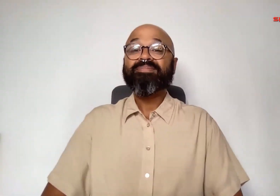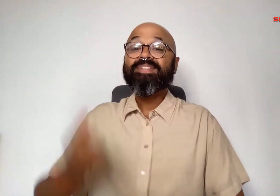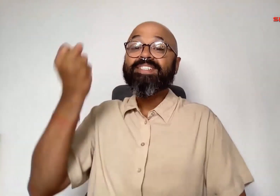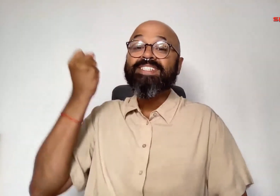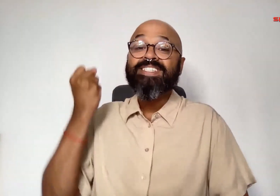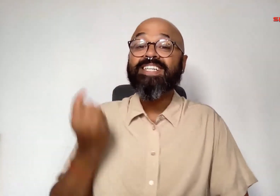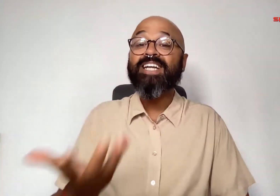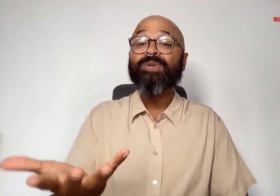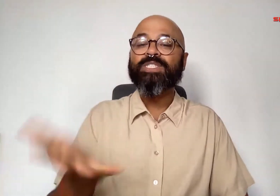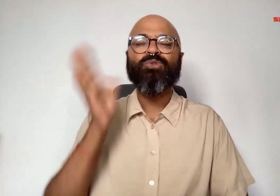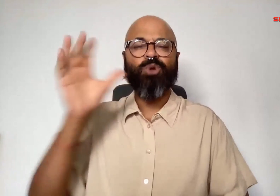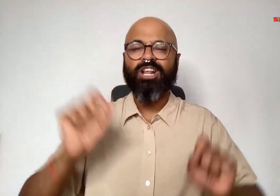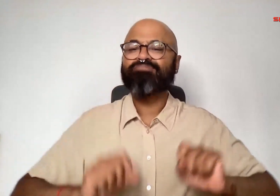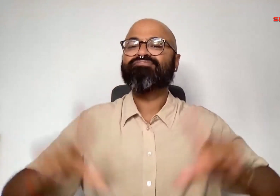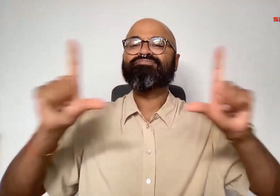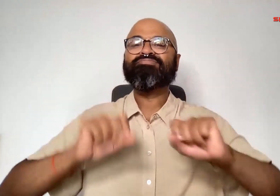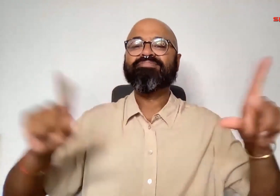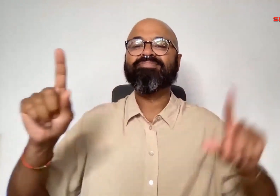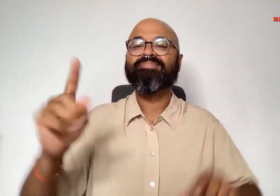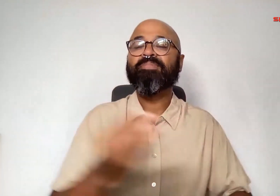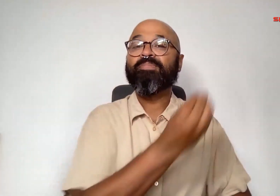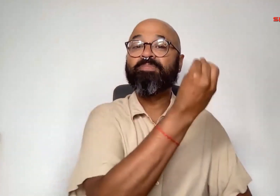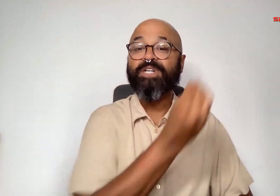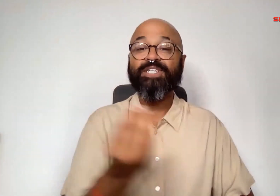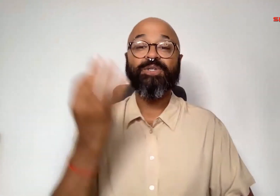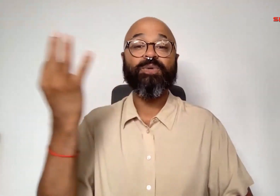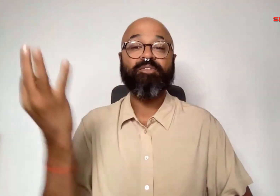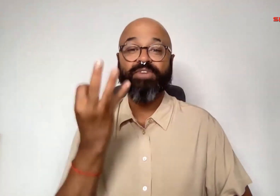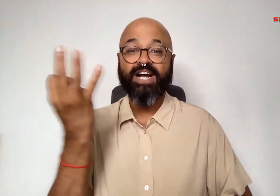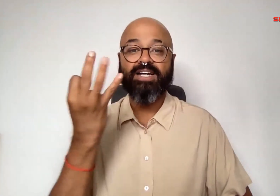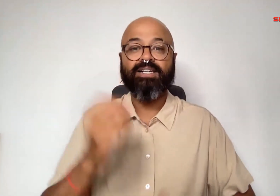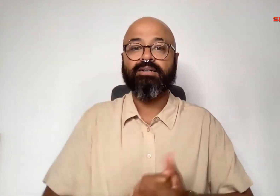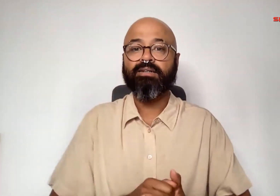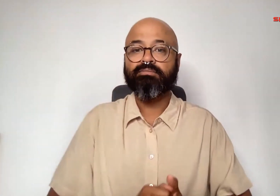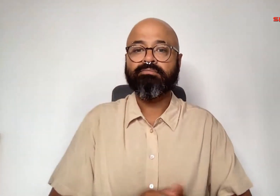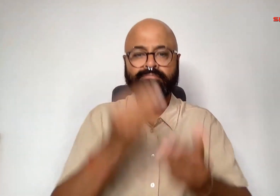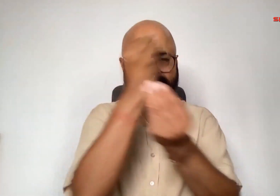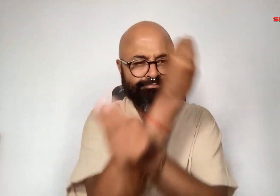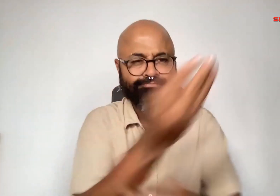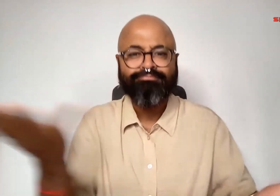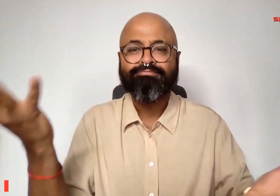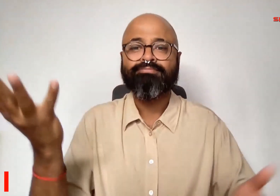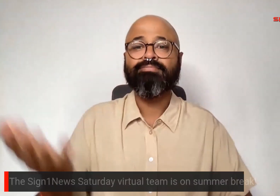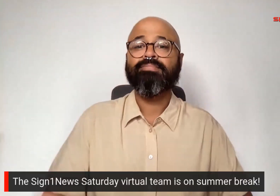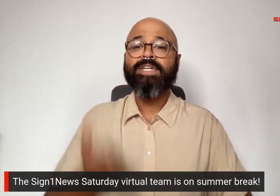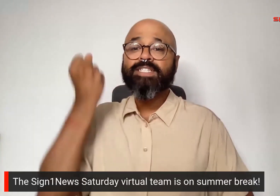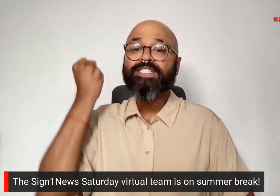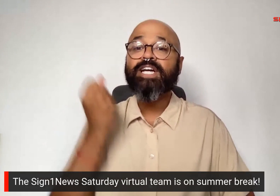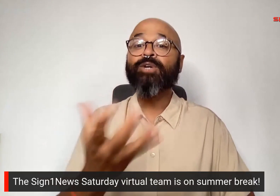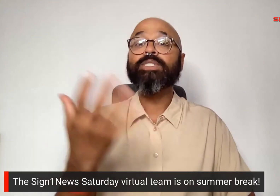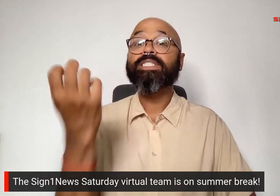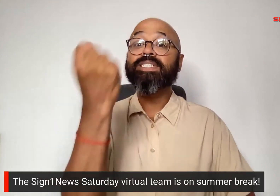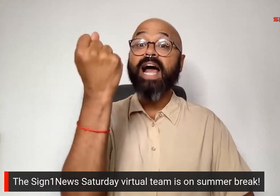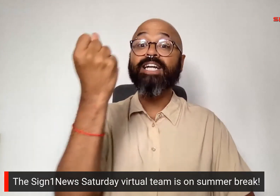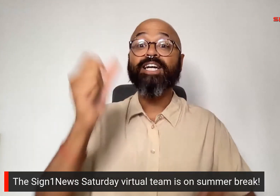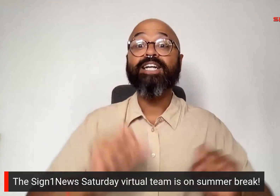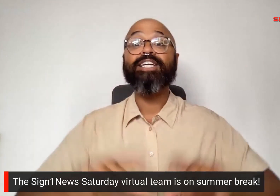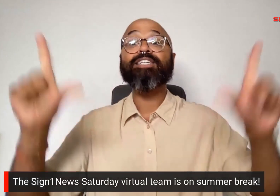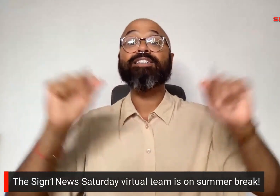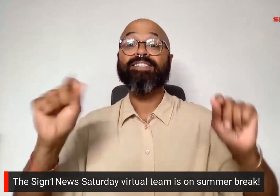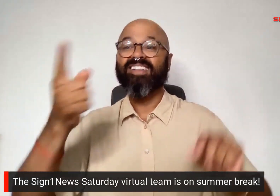be broadcasting updates Monday through Friday and a reminder the Sign1News Saturday virtual